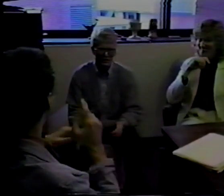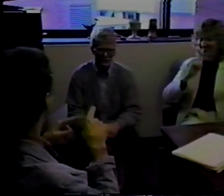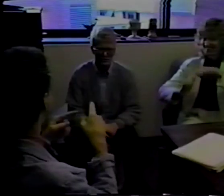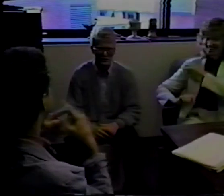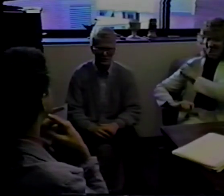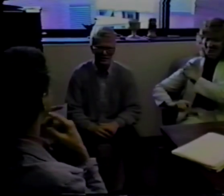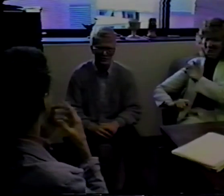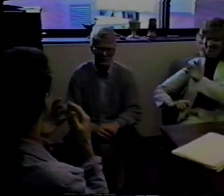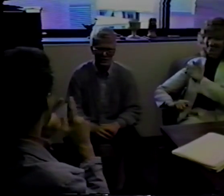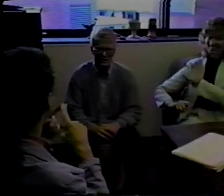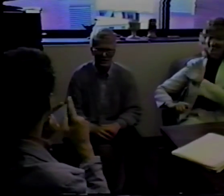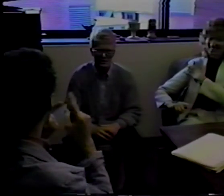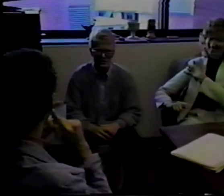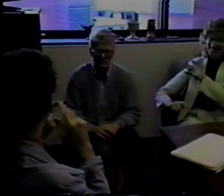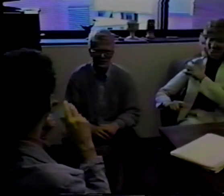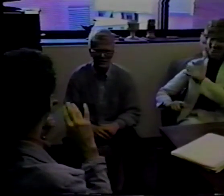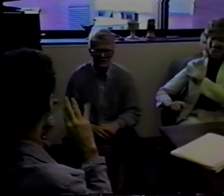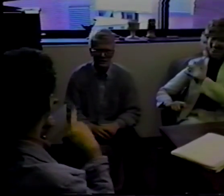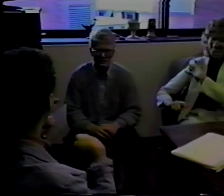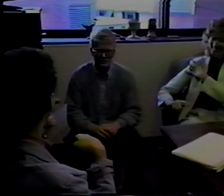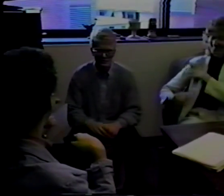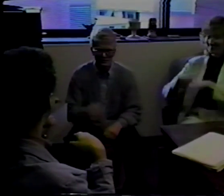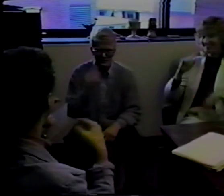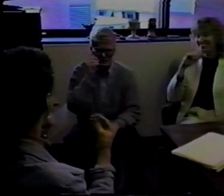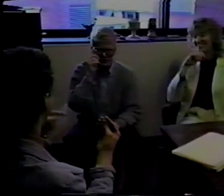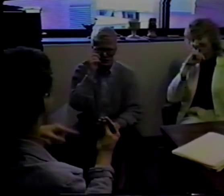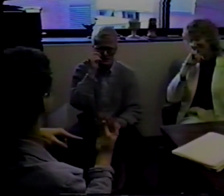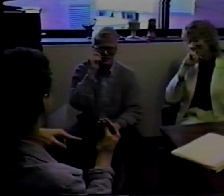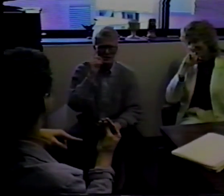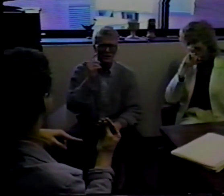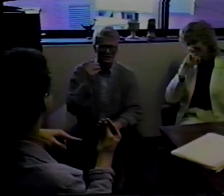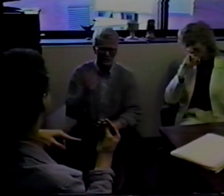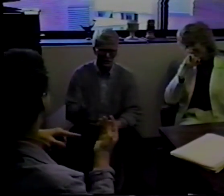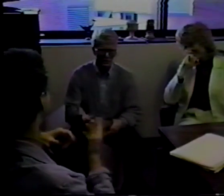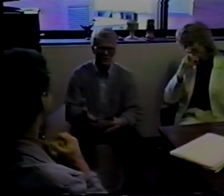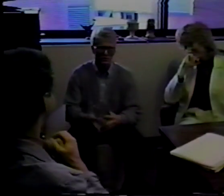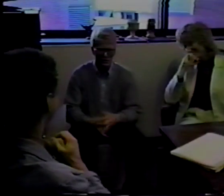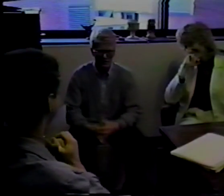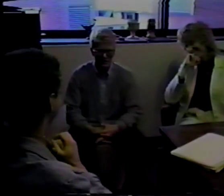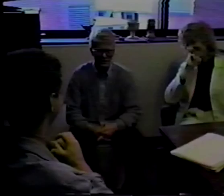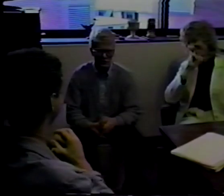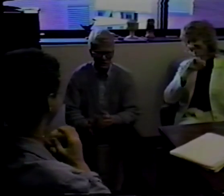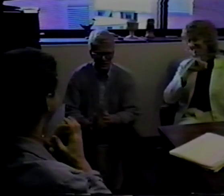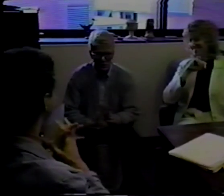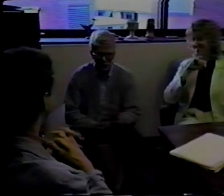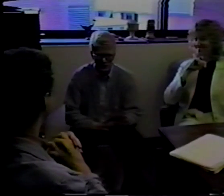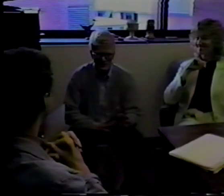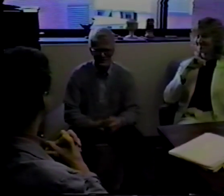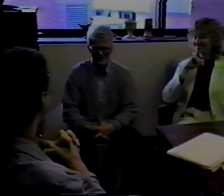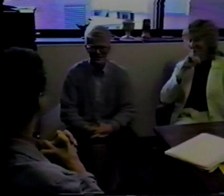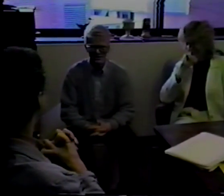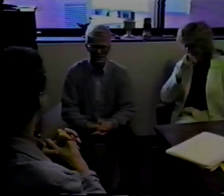Then you knew it was an answering machine and I, we just hang it up.